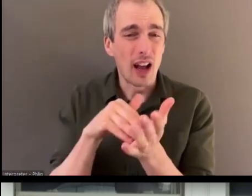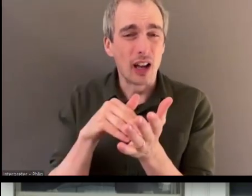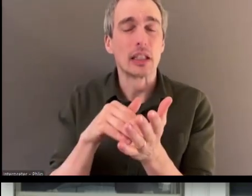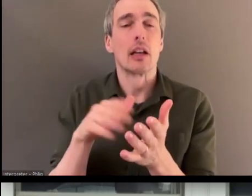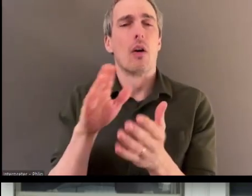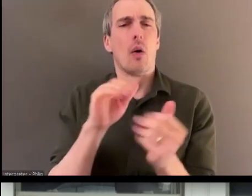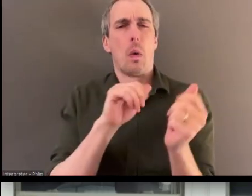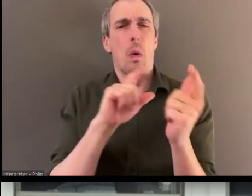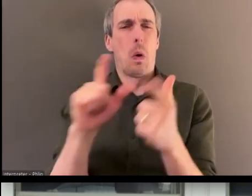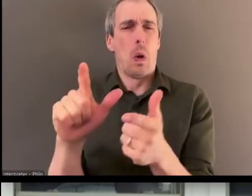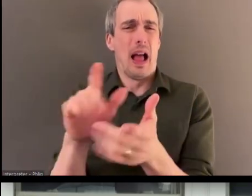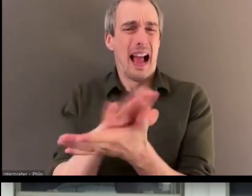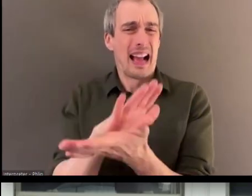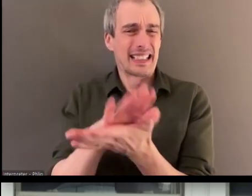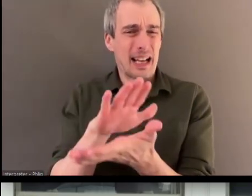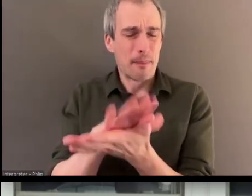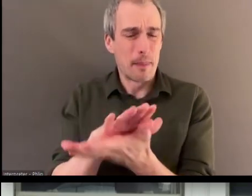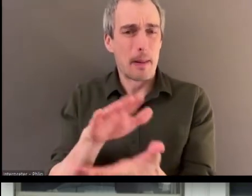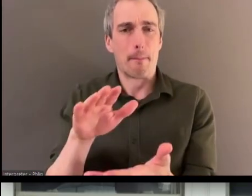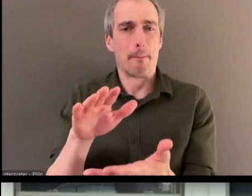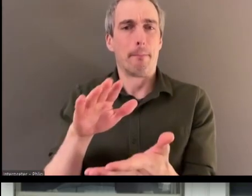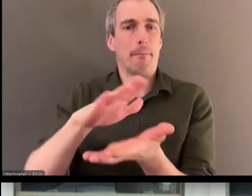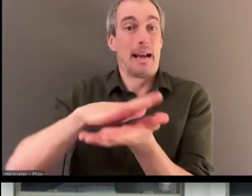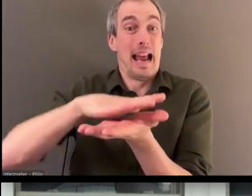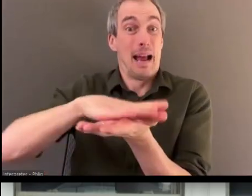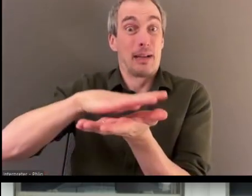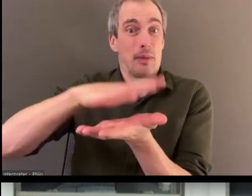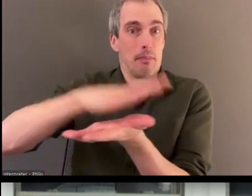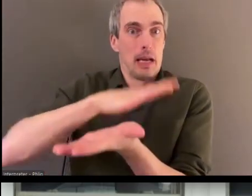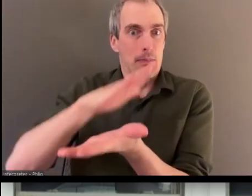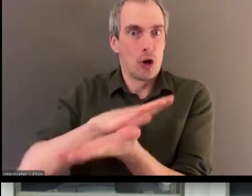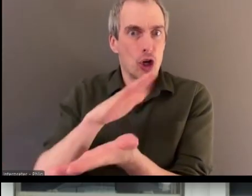becomes completely untenable to do manual remediation.